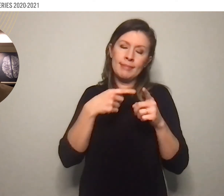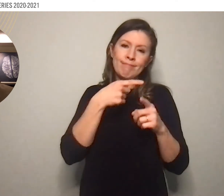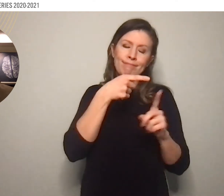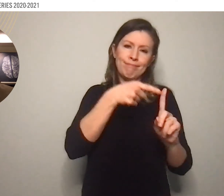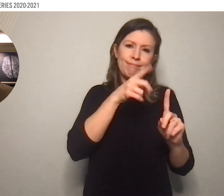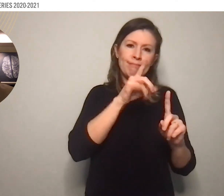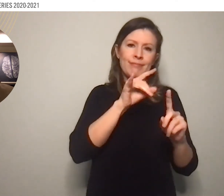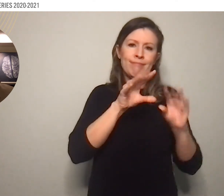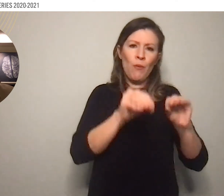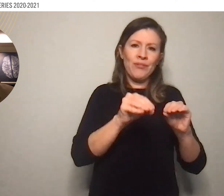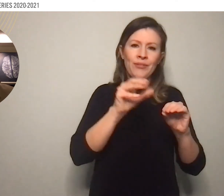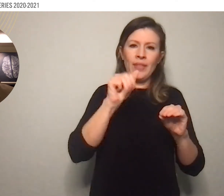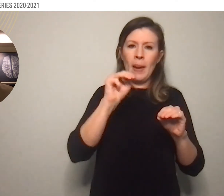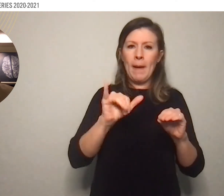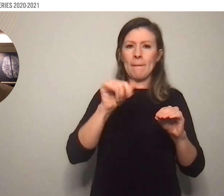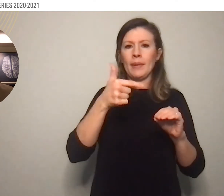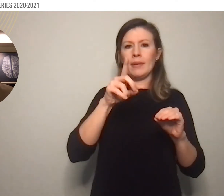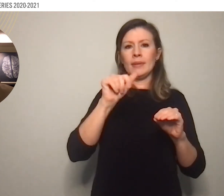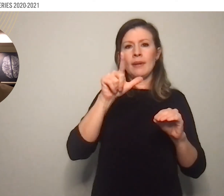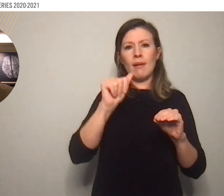uh, when looking at the amygdala connectivity with neuroimaging.